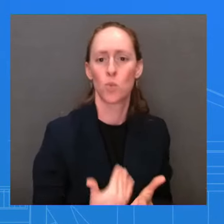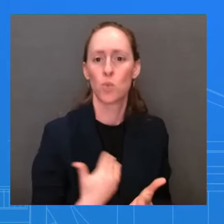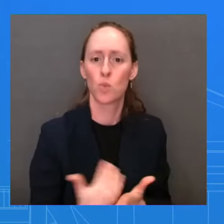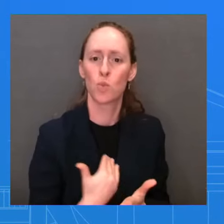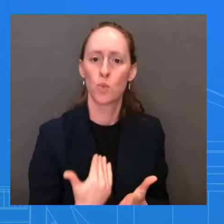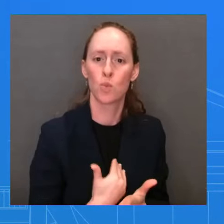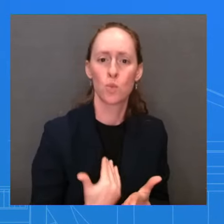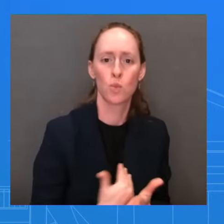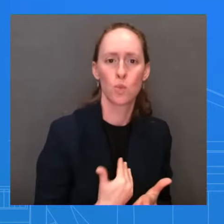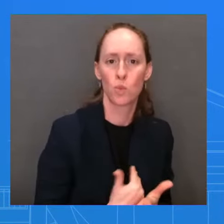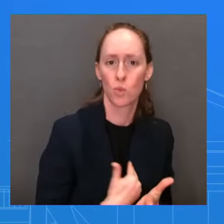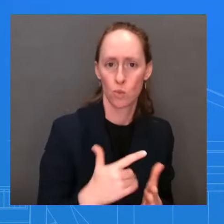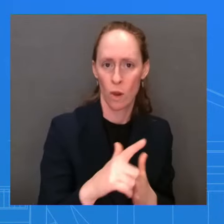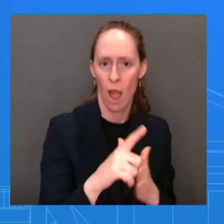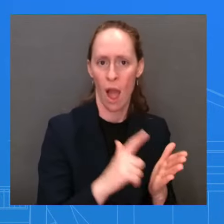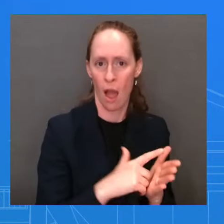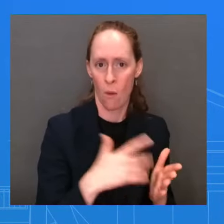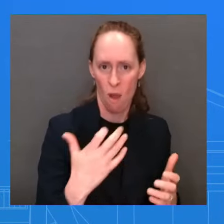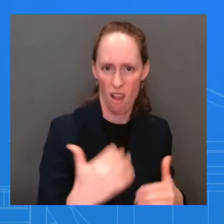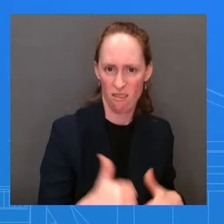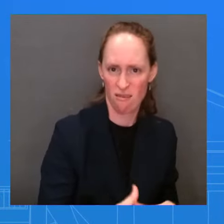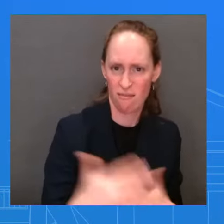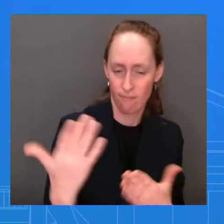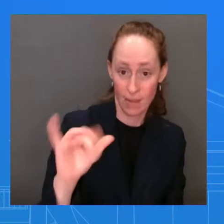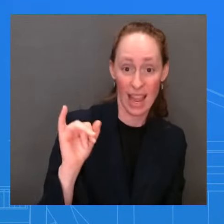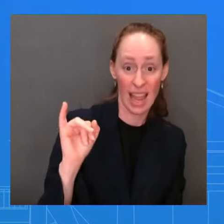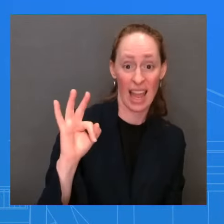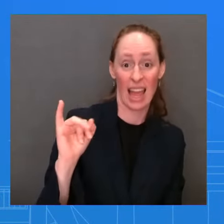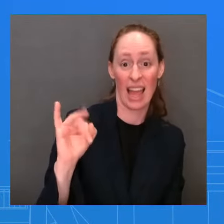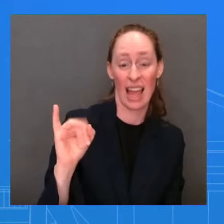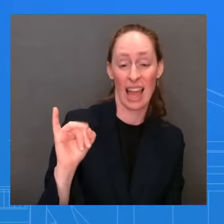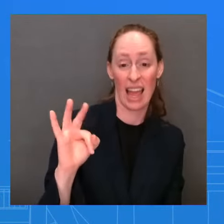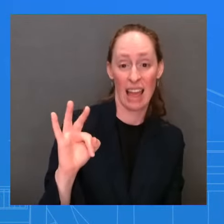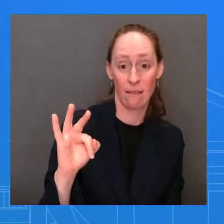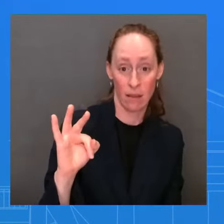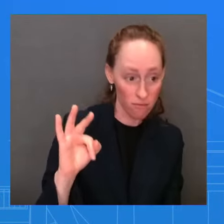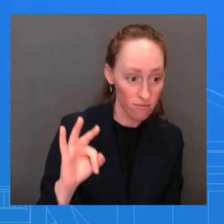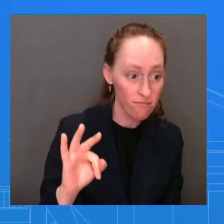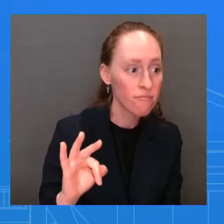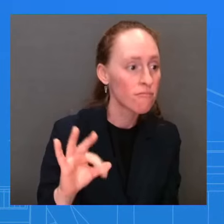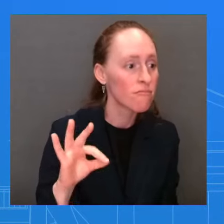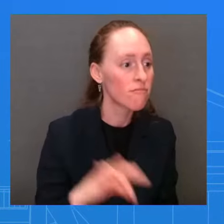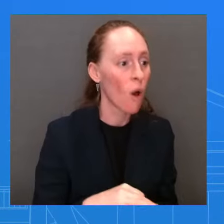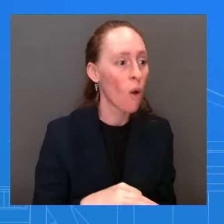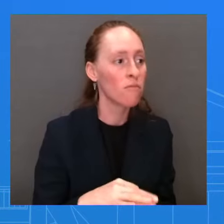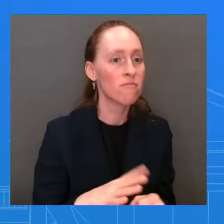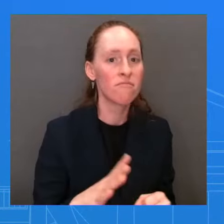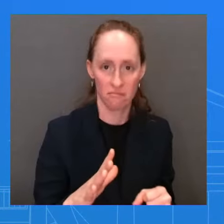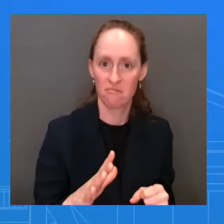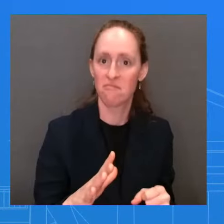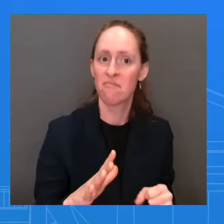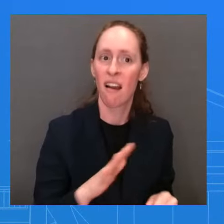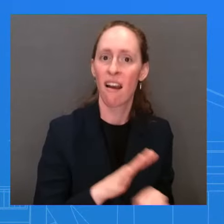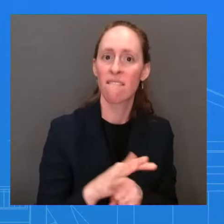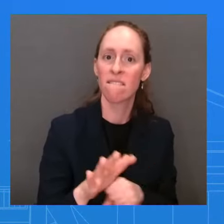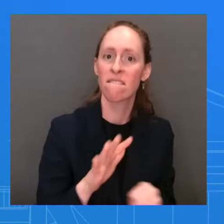does this become a mainstream Republican position as opposed to just a wing of the party? And if this is the mainstream position,